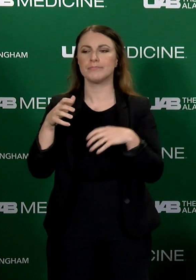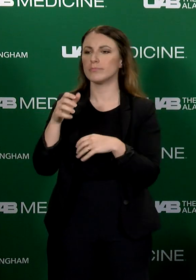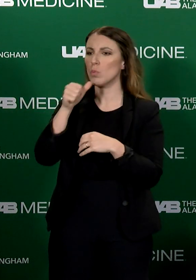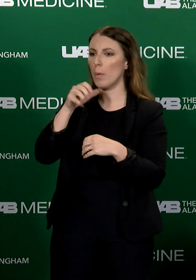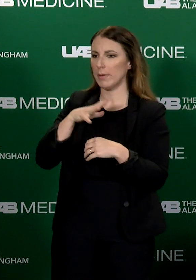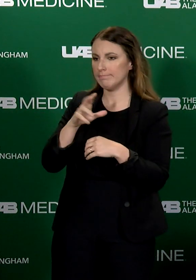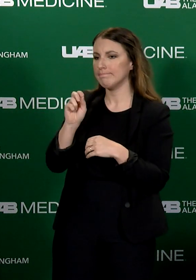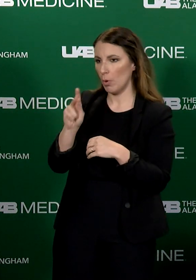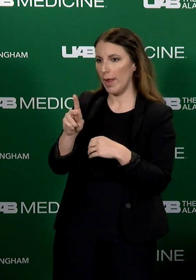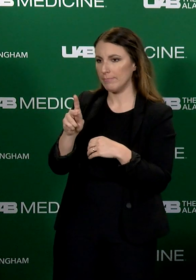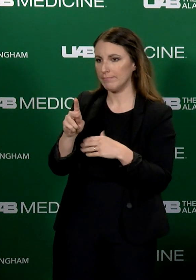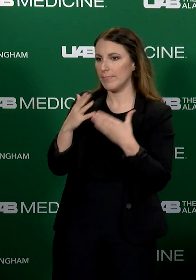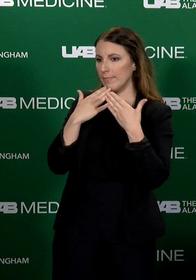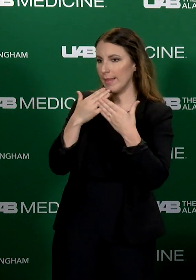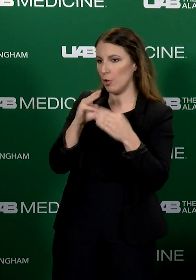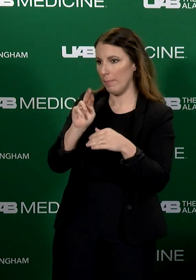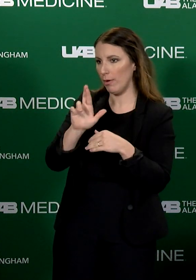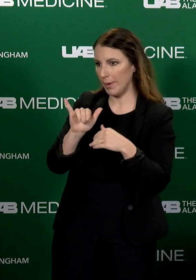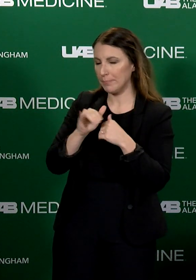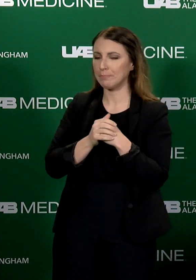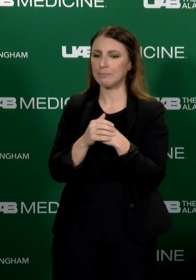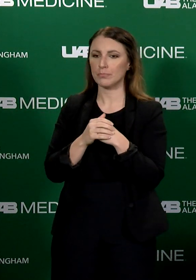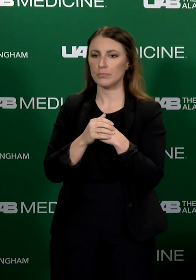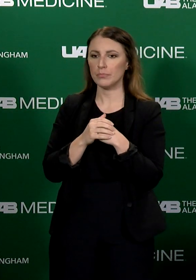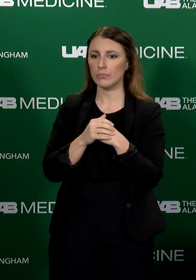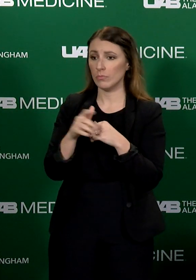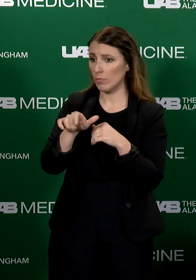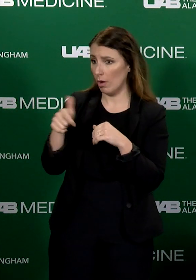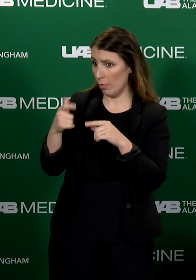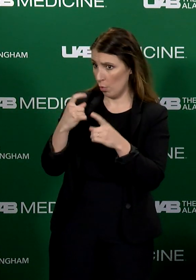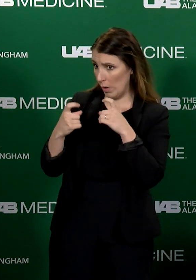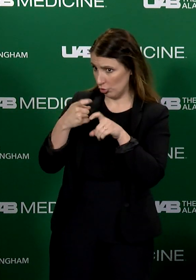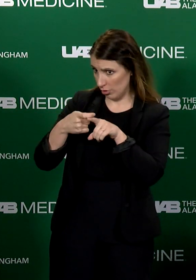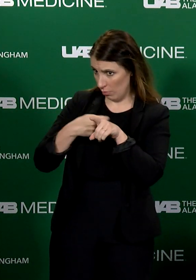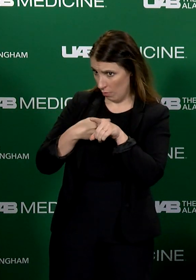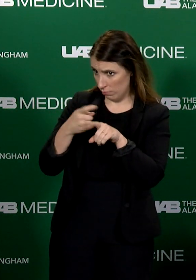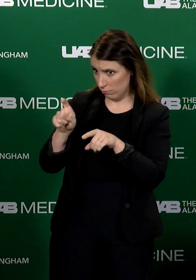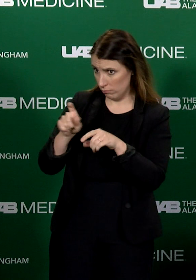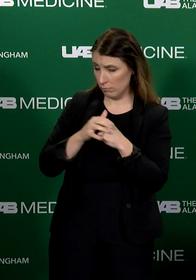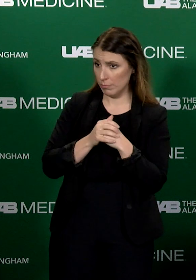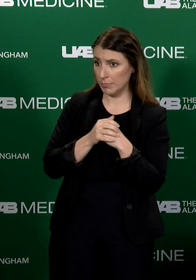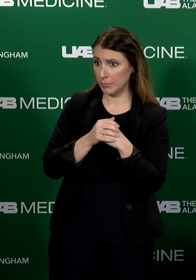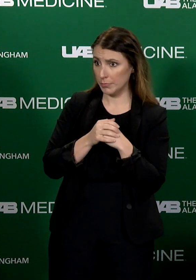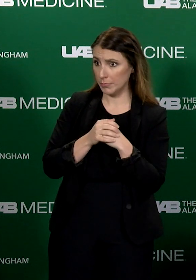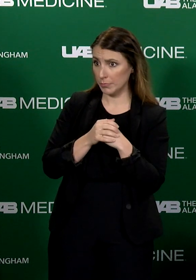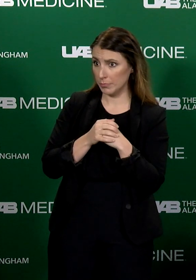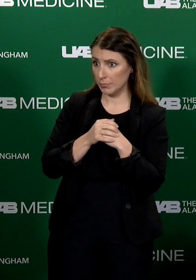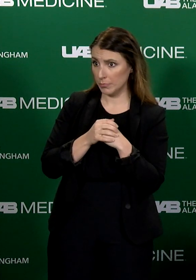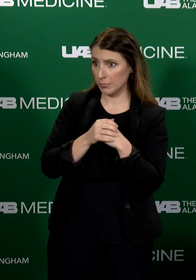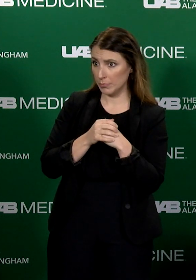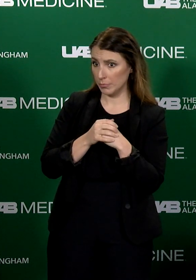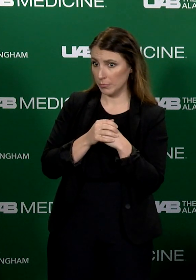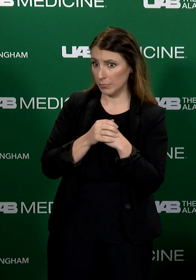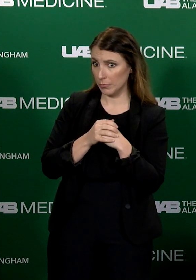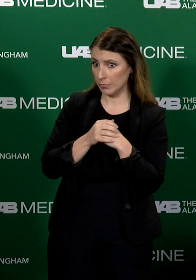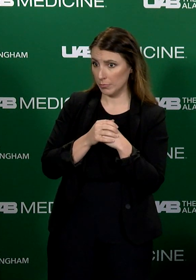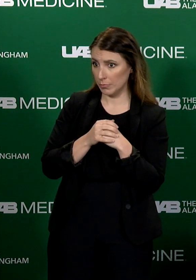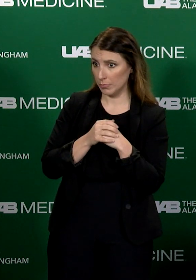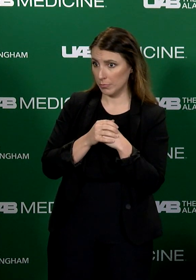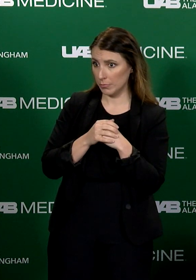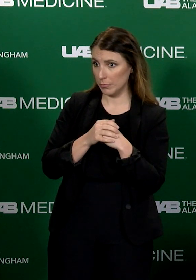thanks Mary Scott is there another question on the call line I just a